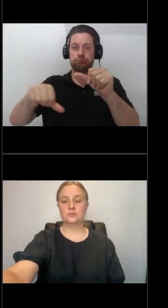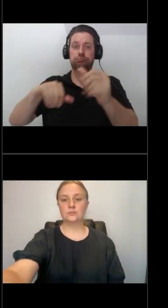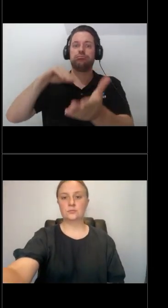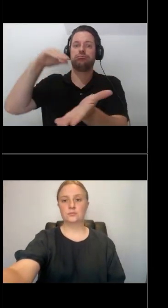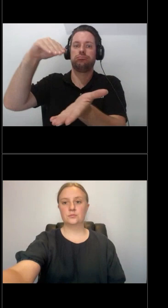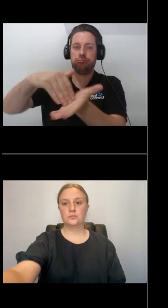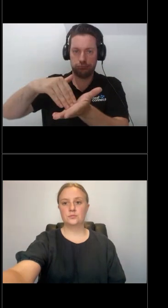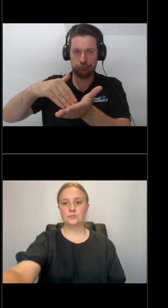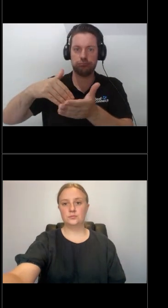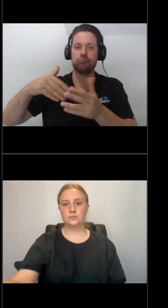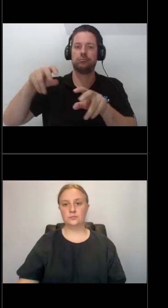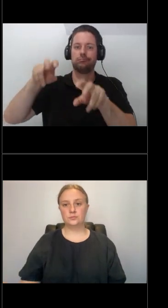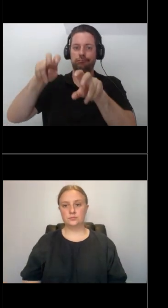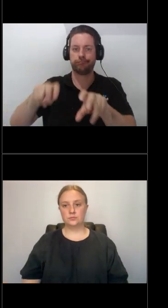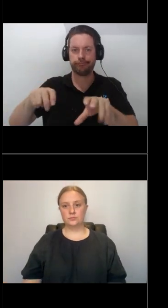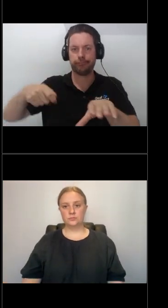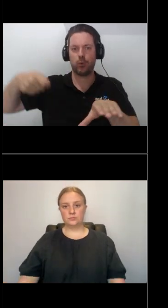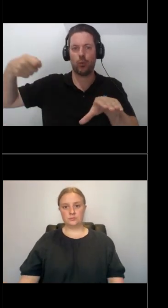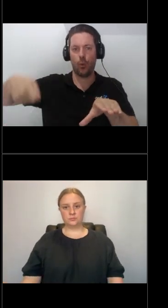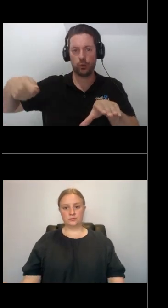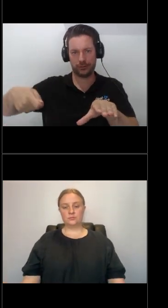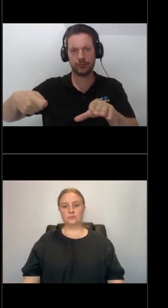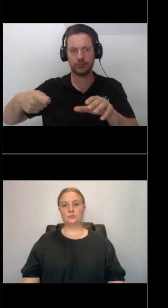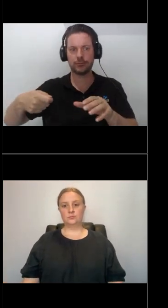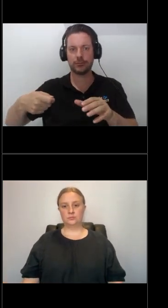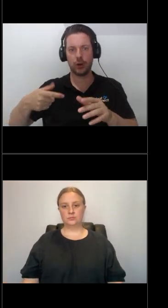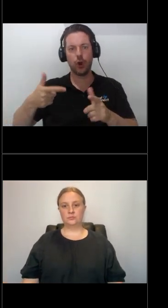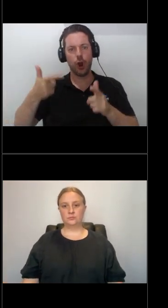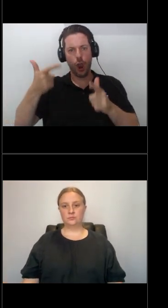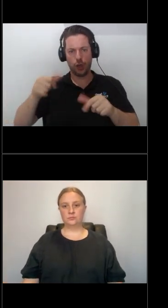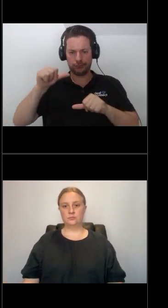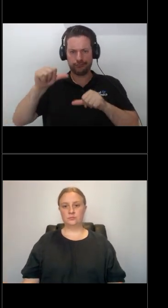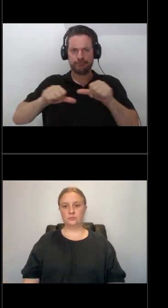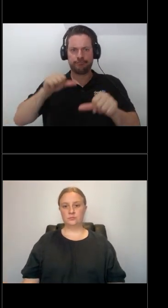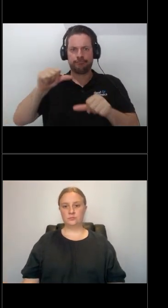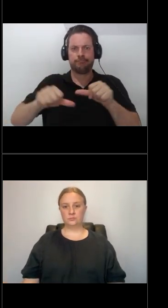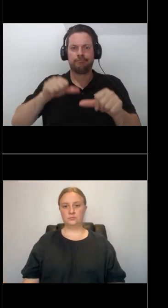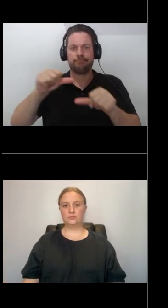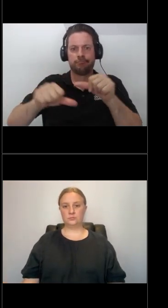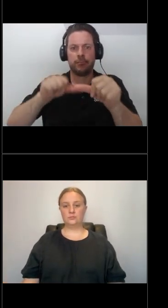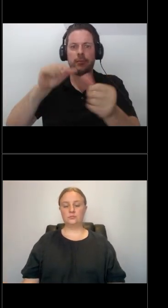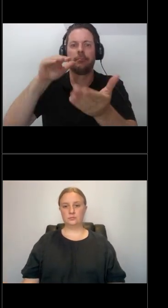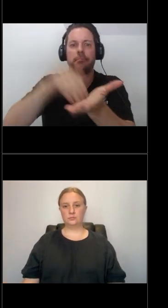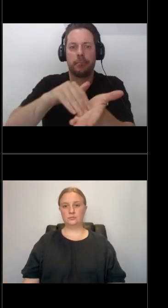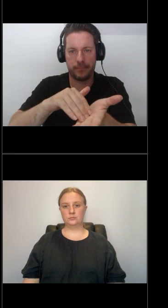So there's a lot of stuff that happens between the referral and the hearing date. So once a matter is referred,